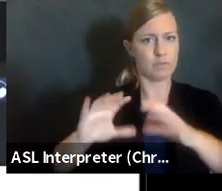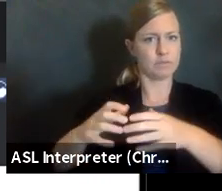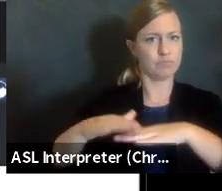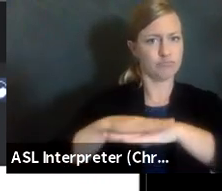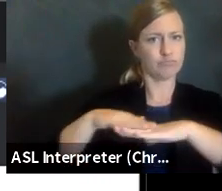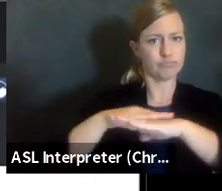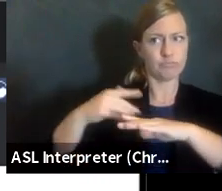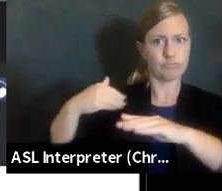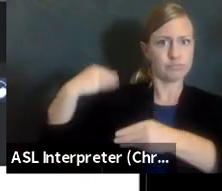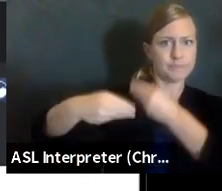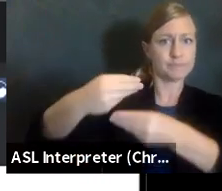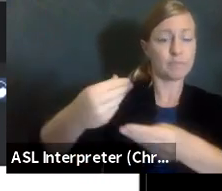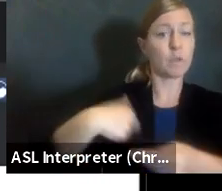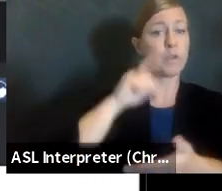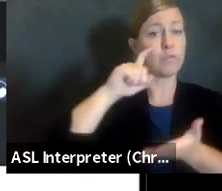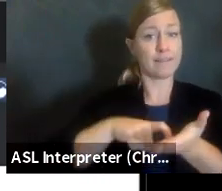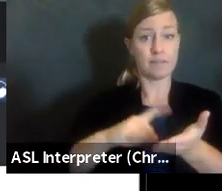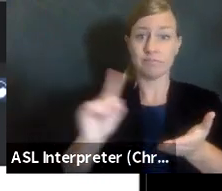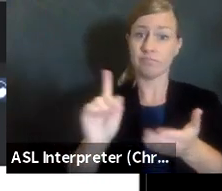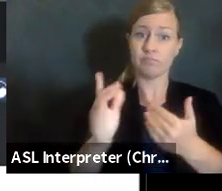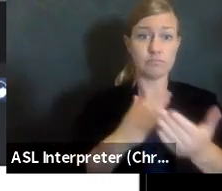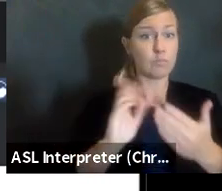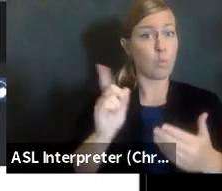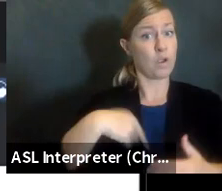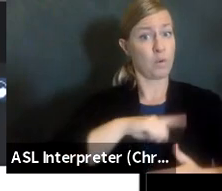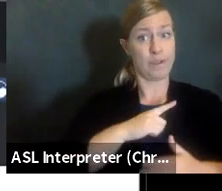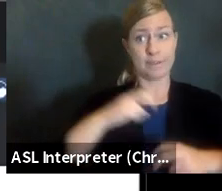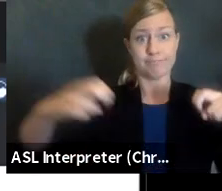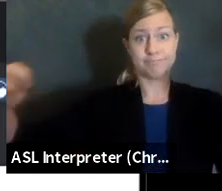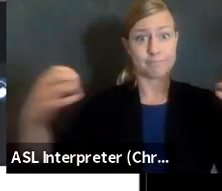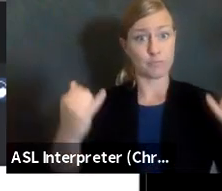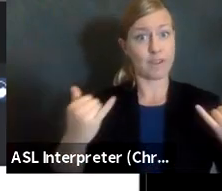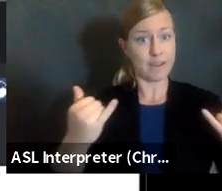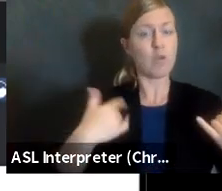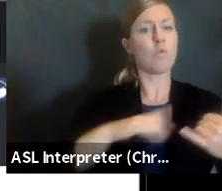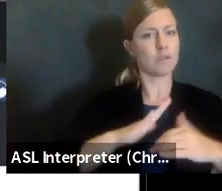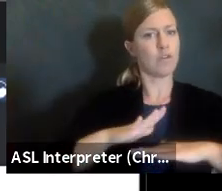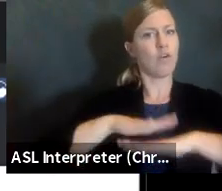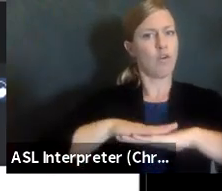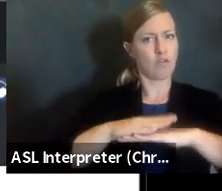ESD 112 - Katherine Livick: We recognize that no matter where each of us is located in this moment, we're on the traditional homelands of Washington tribal nations.